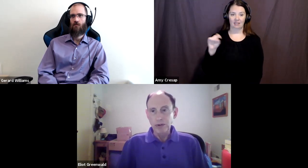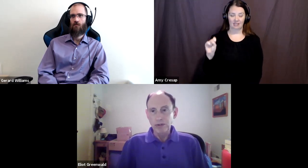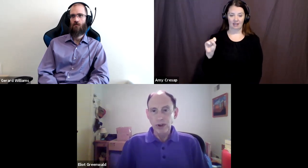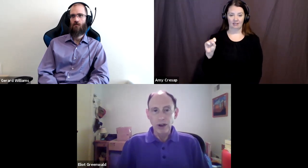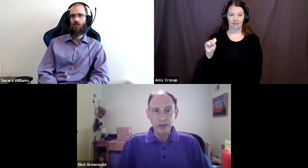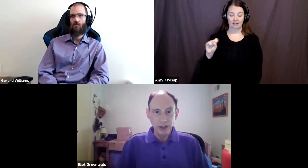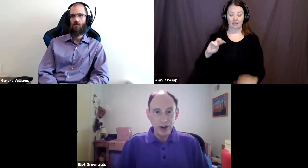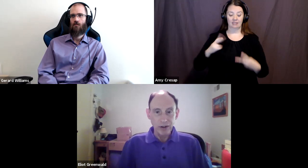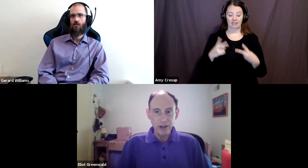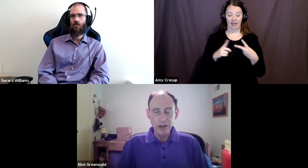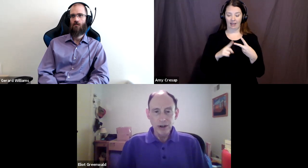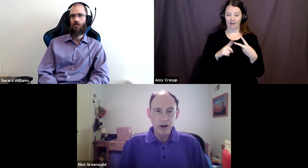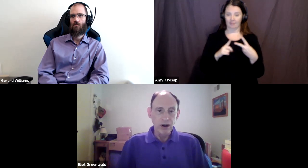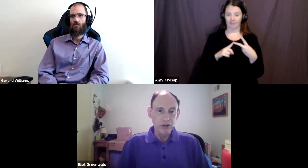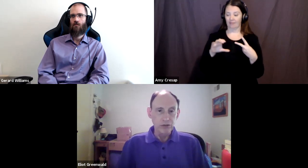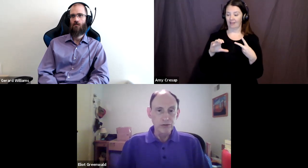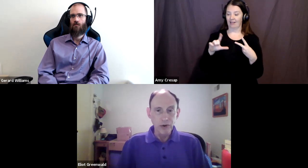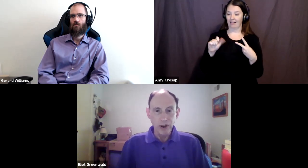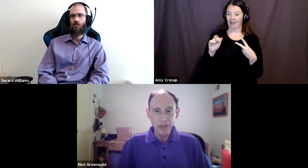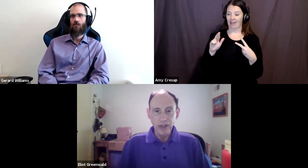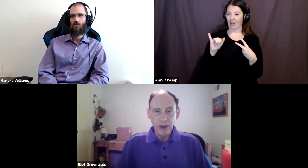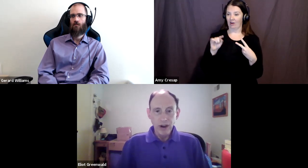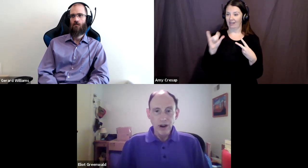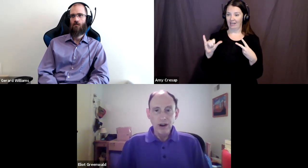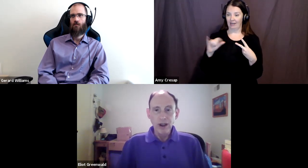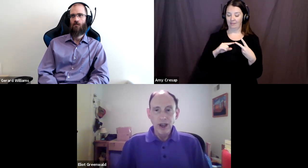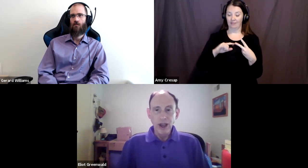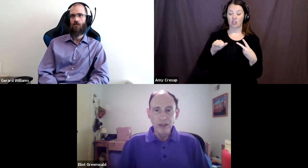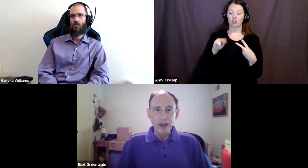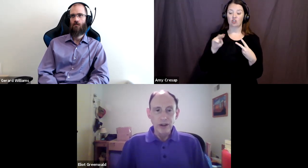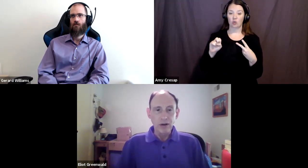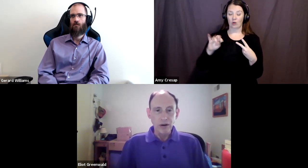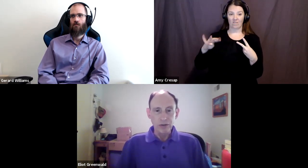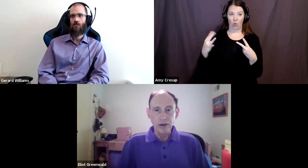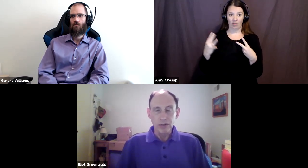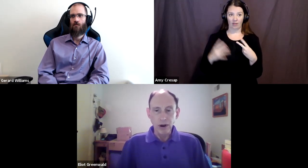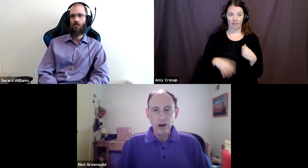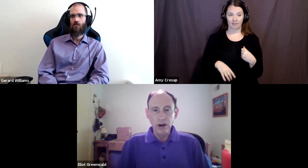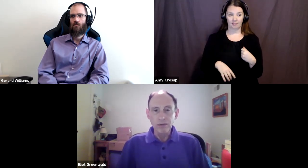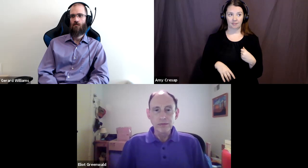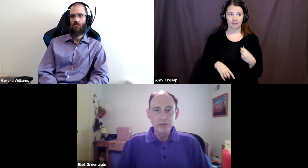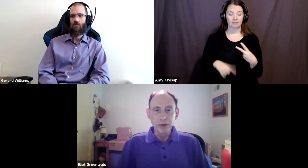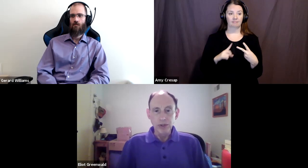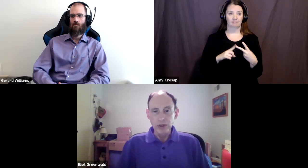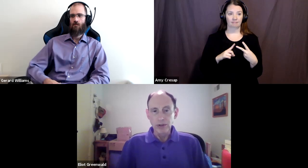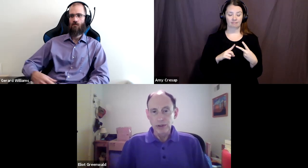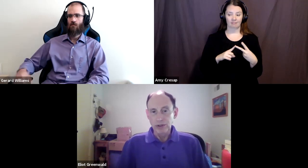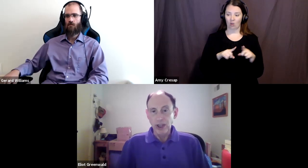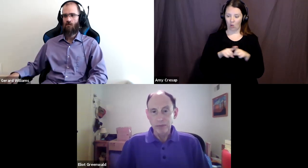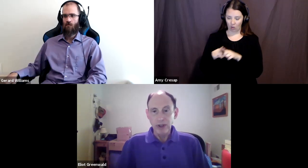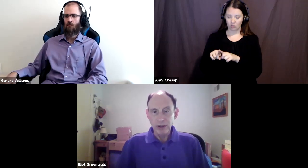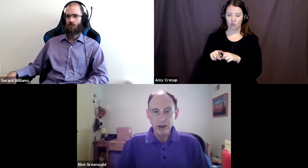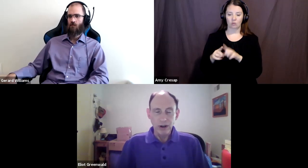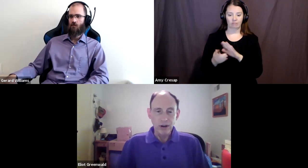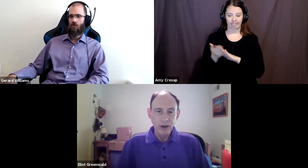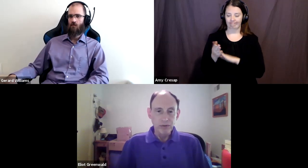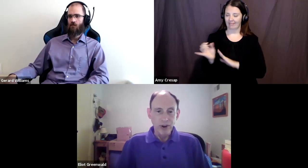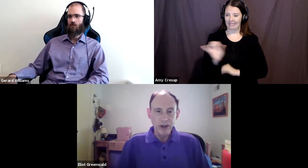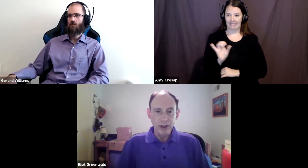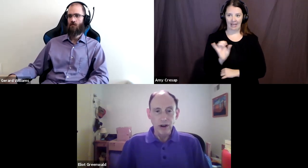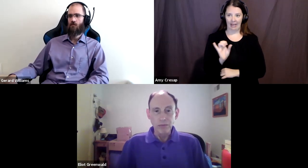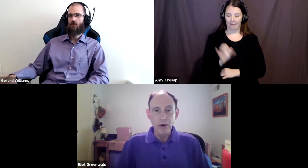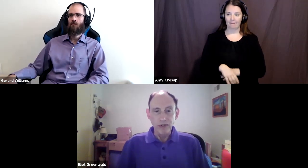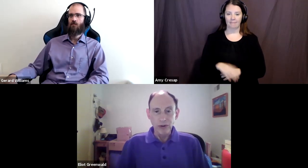Second one was to Clarity on June 4 they are also doing the same thing, providing on mobile